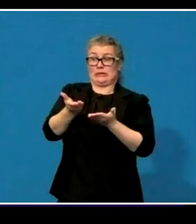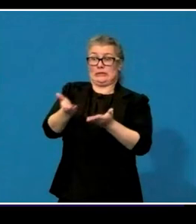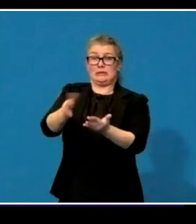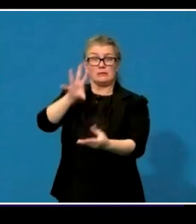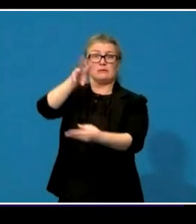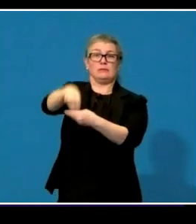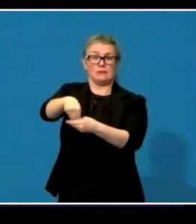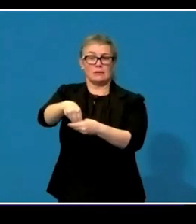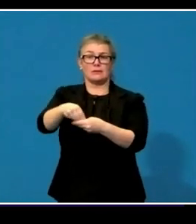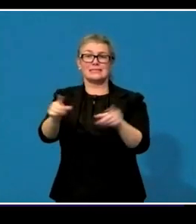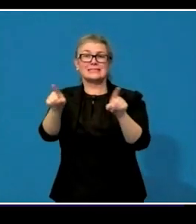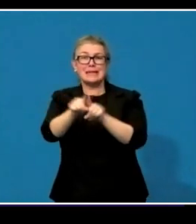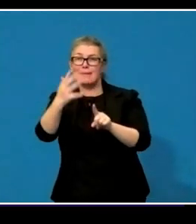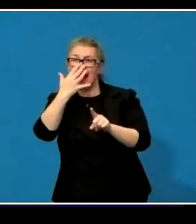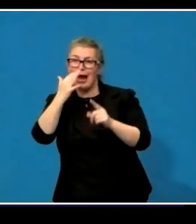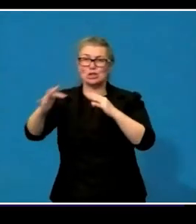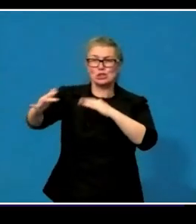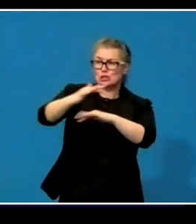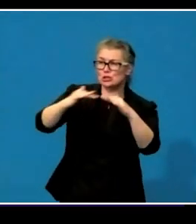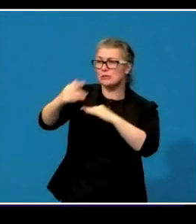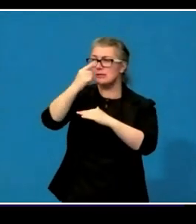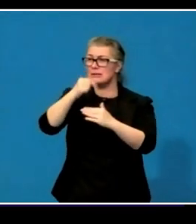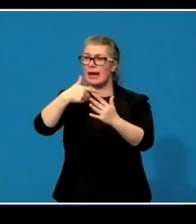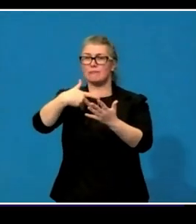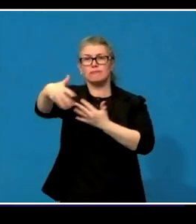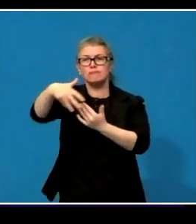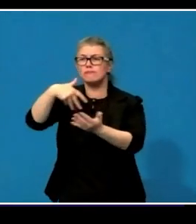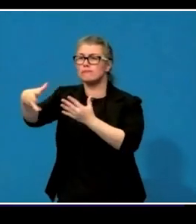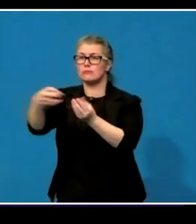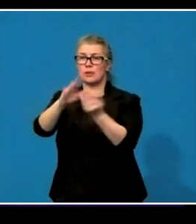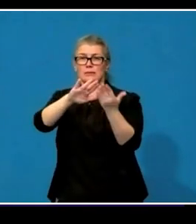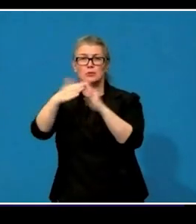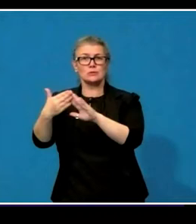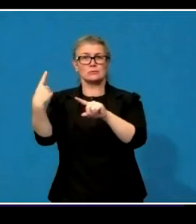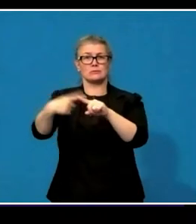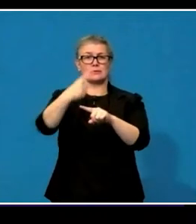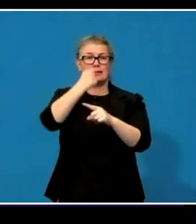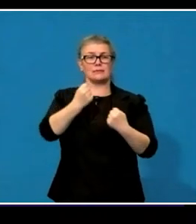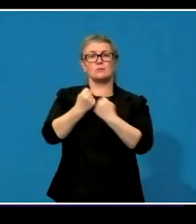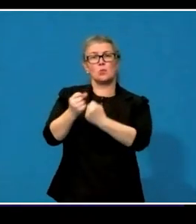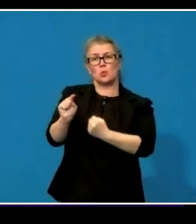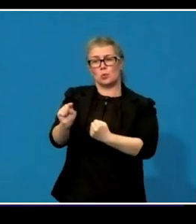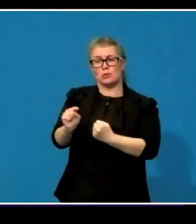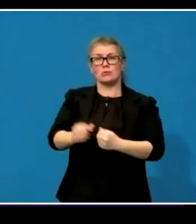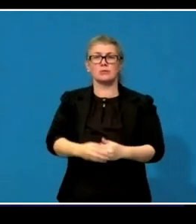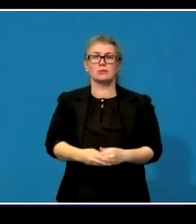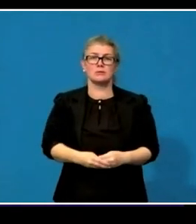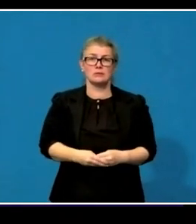peers and be able to integrate in into community and be supported. And Joziah has been with you in Alice Springs?